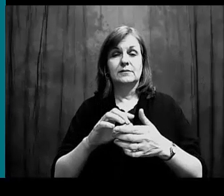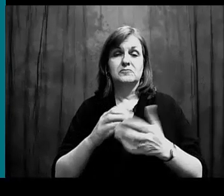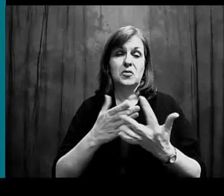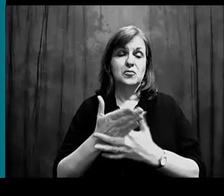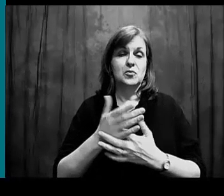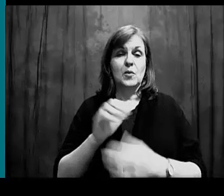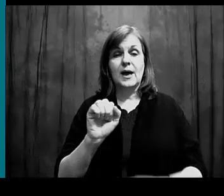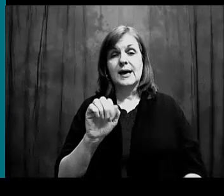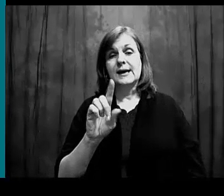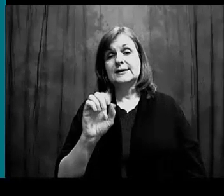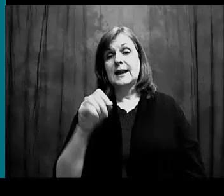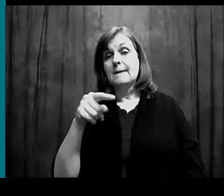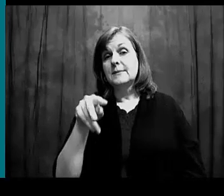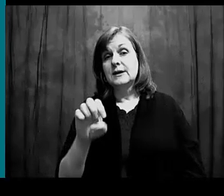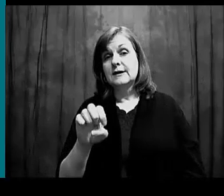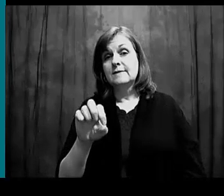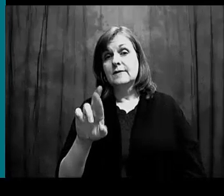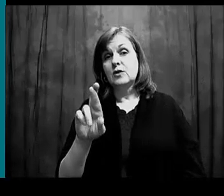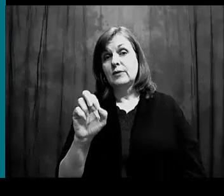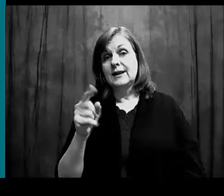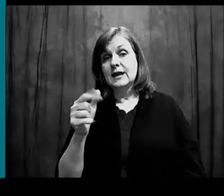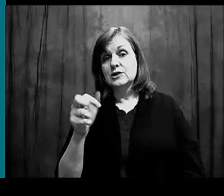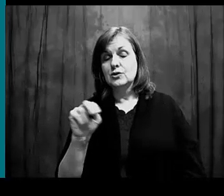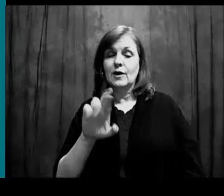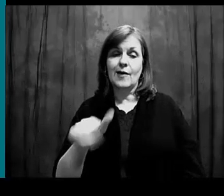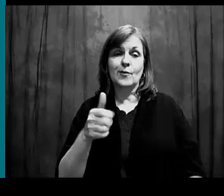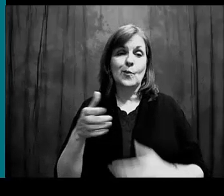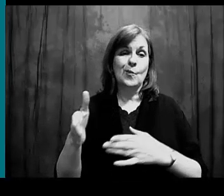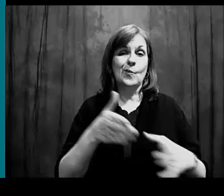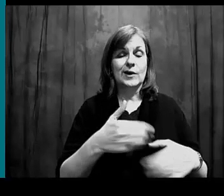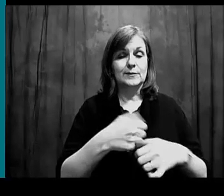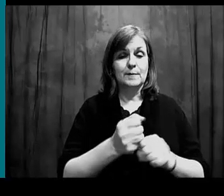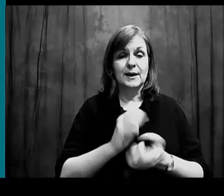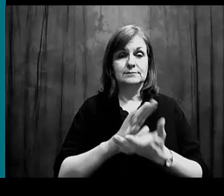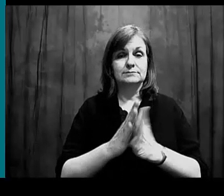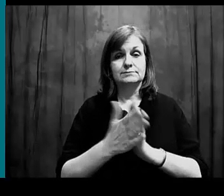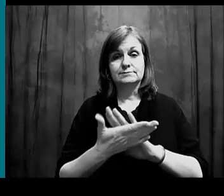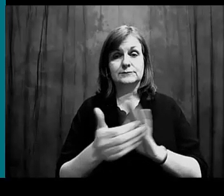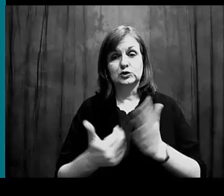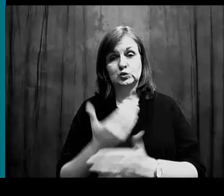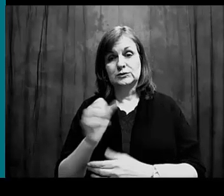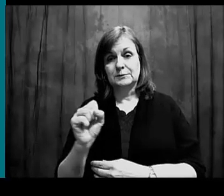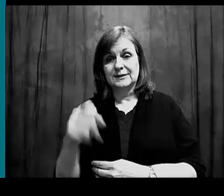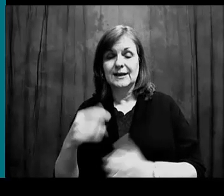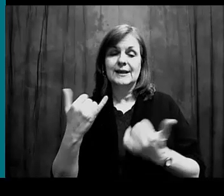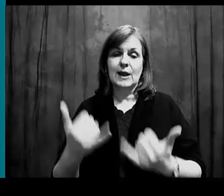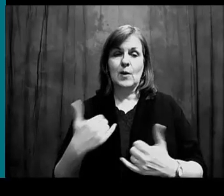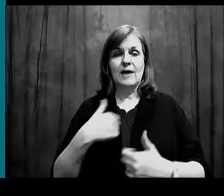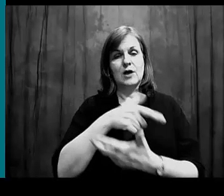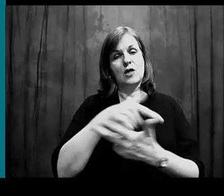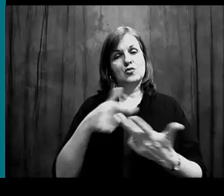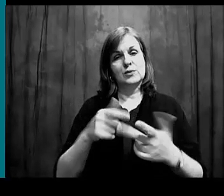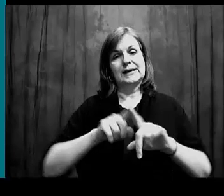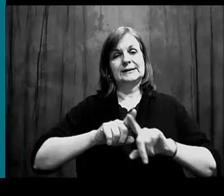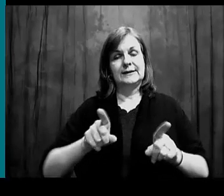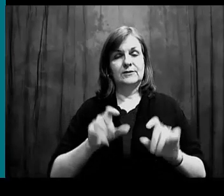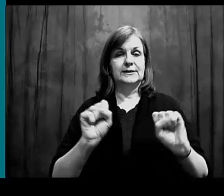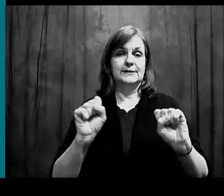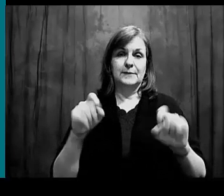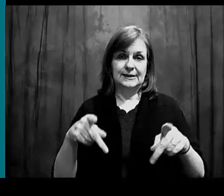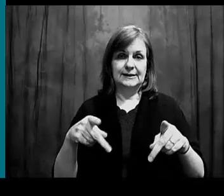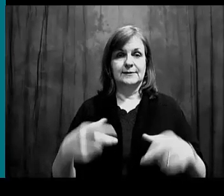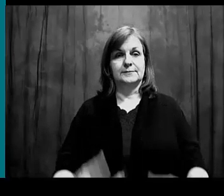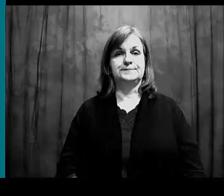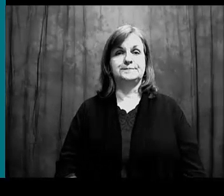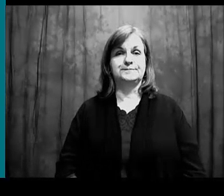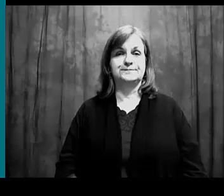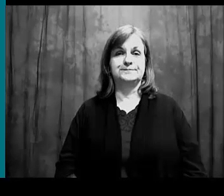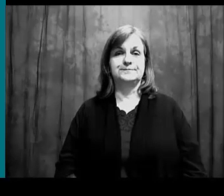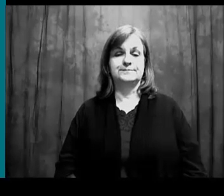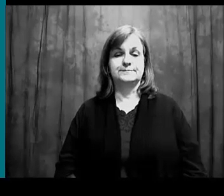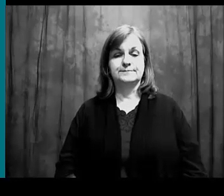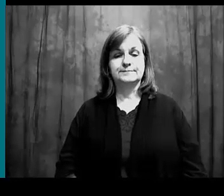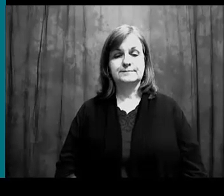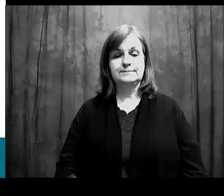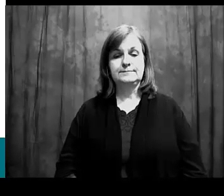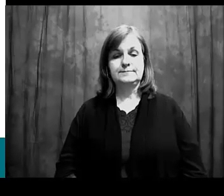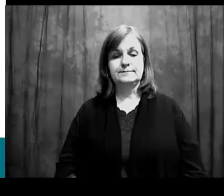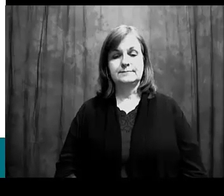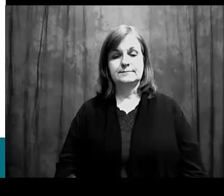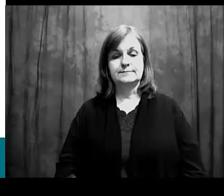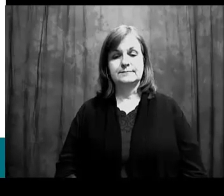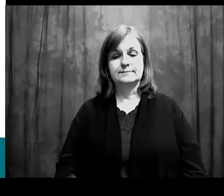potentially through adaptive radiation or other speciation means and have now given us three very distinct different species